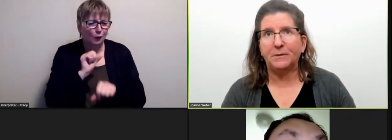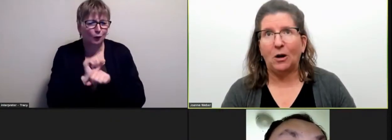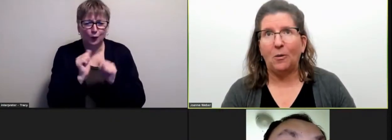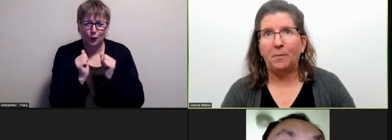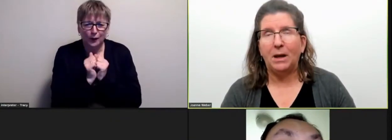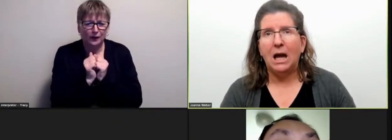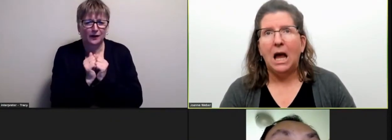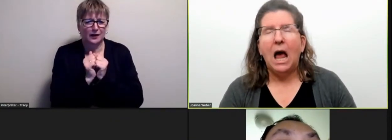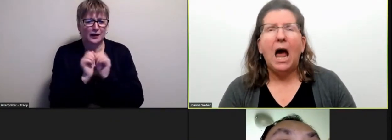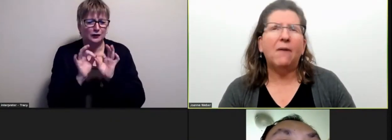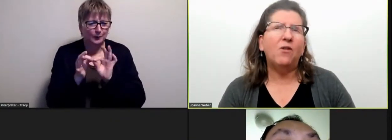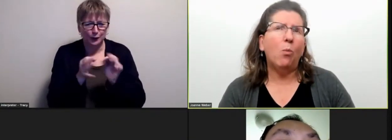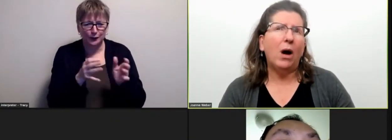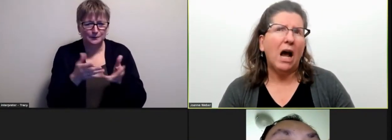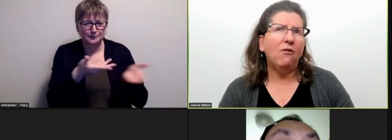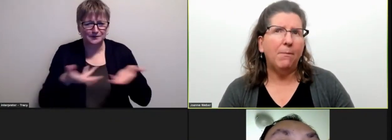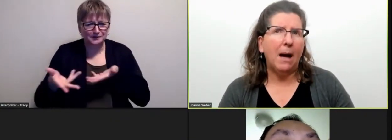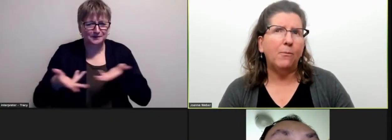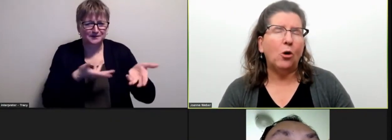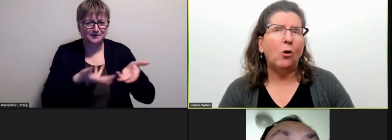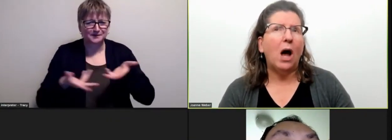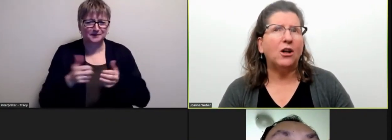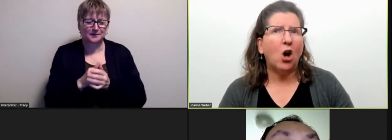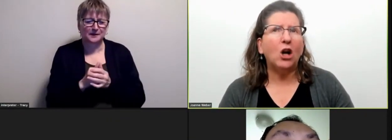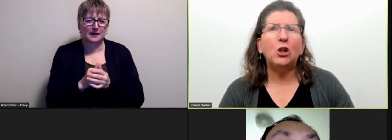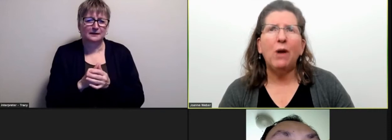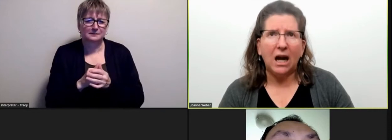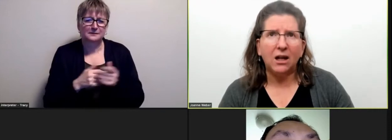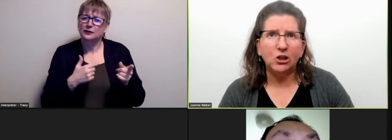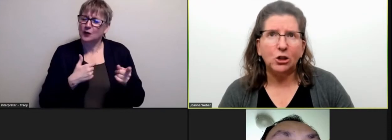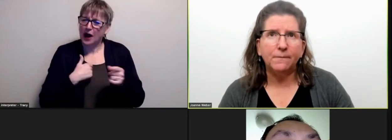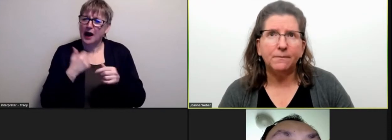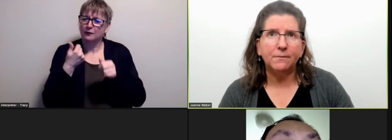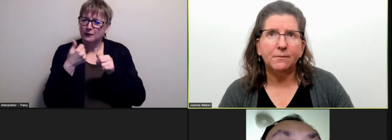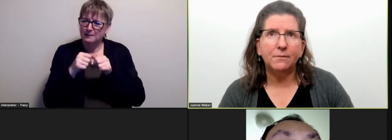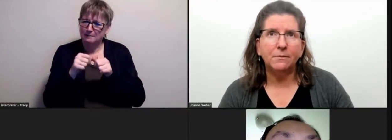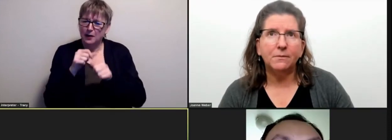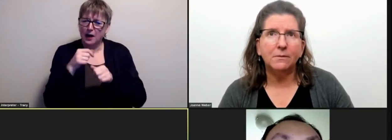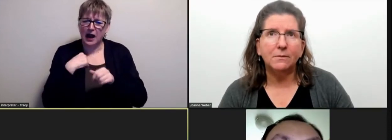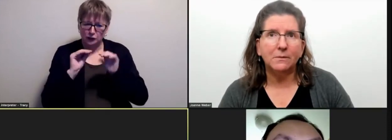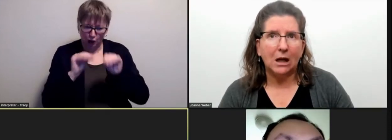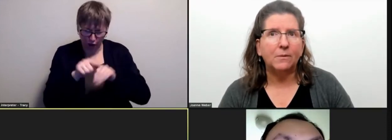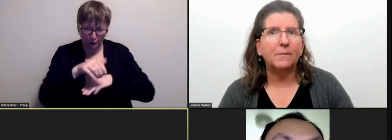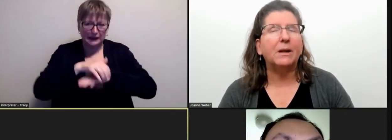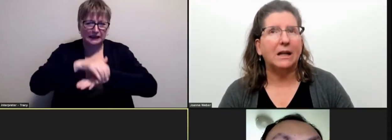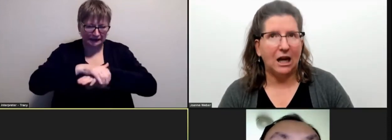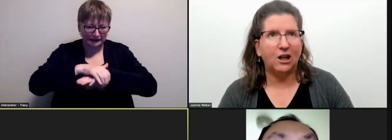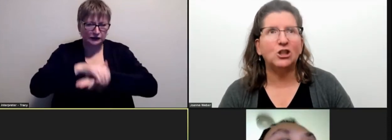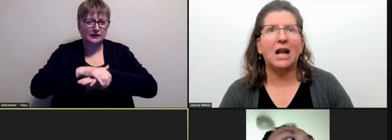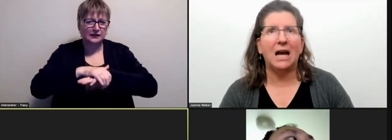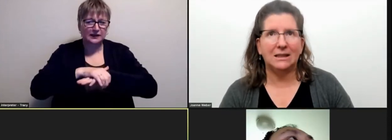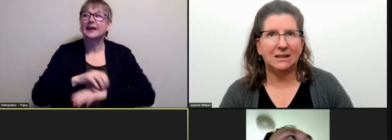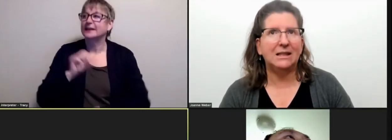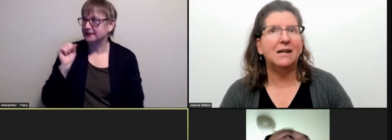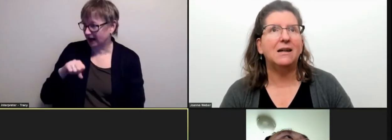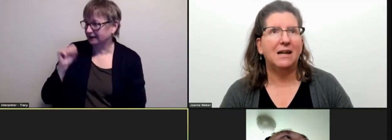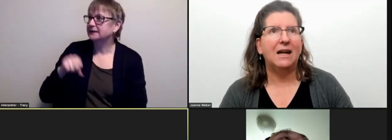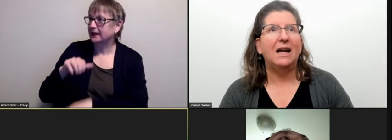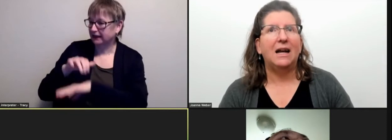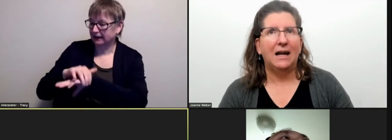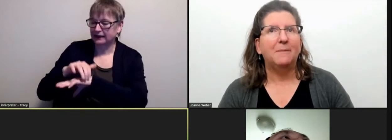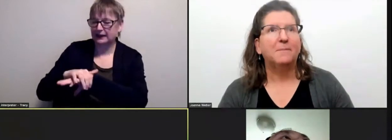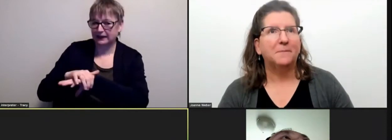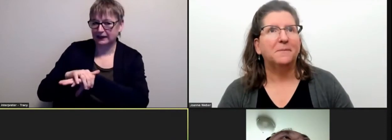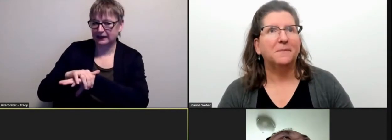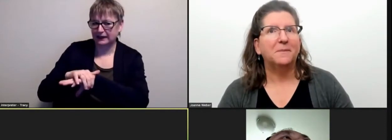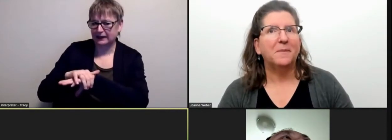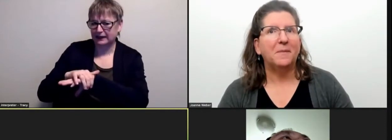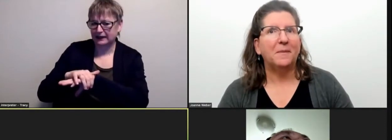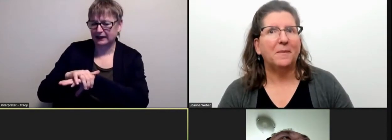know and from what i remember i taught you english yes english english when i was in green nine